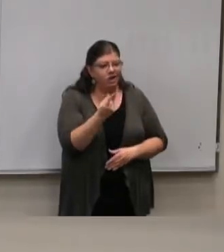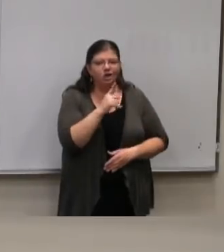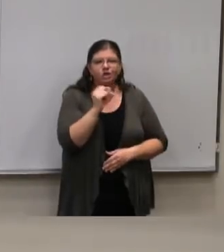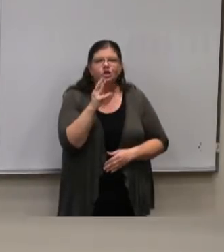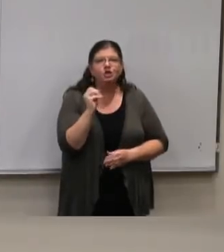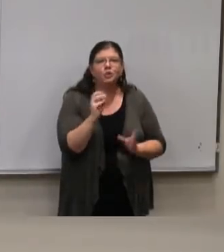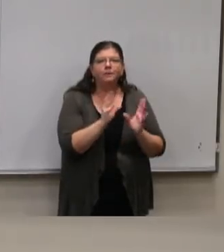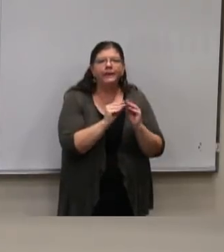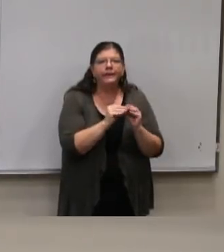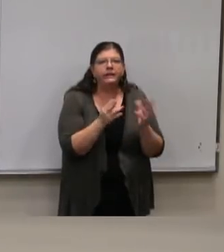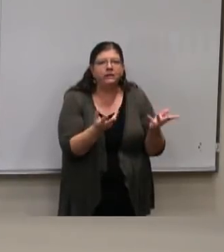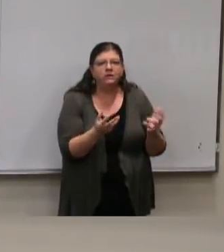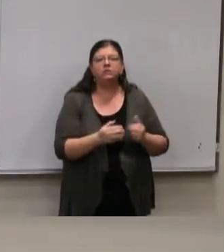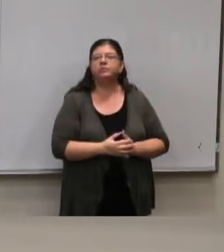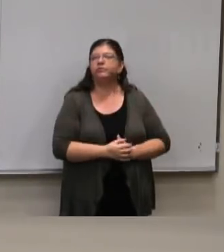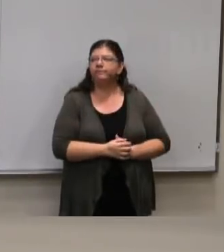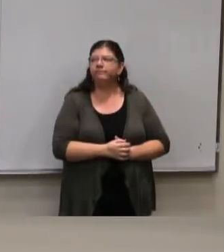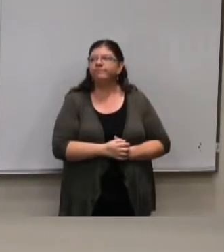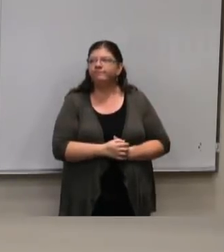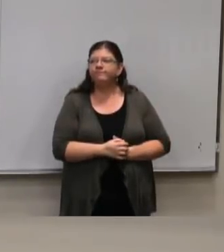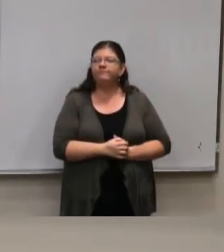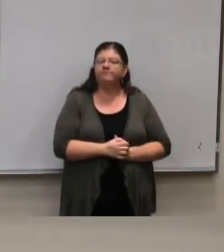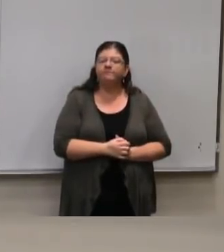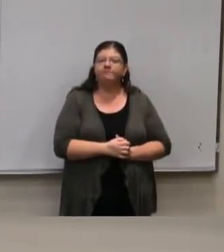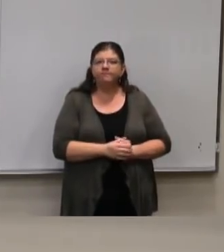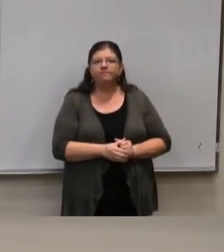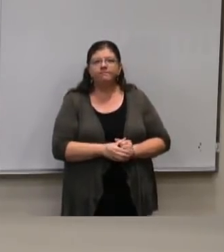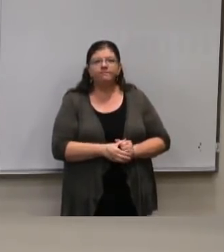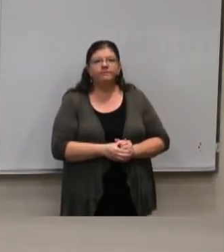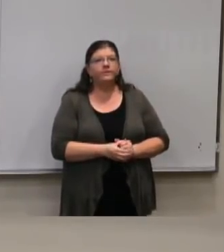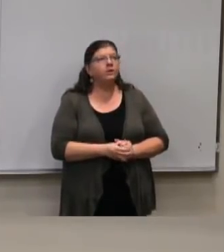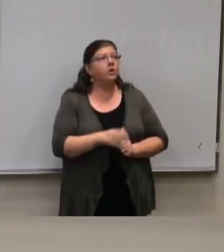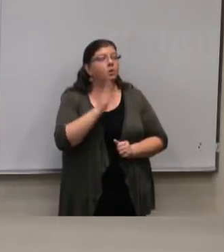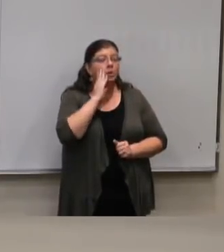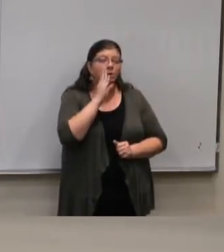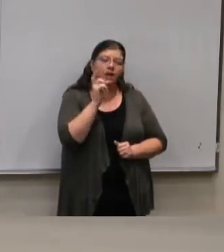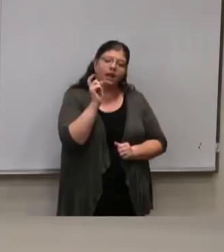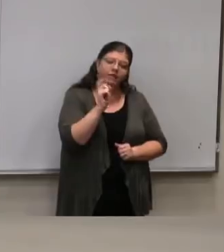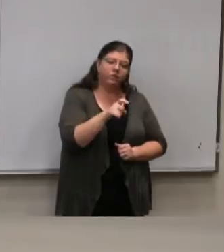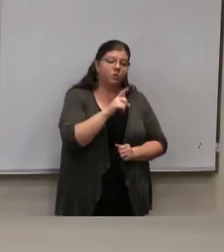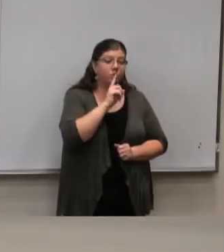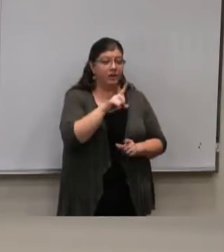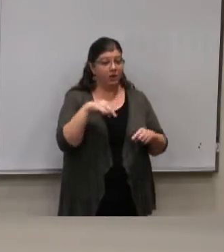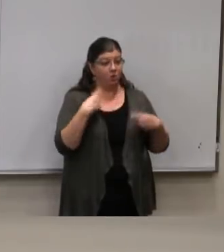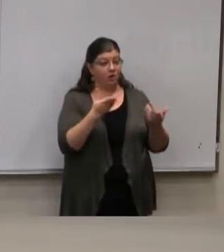We're gonna have to. Really we've been really good with our communication